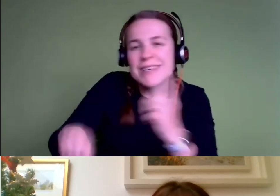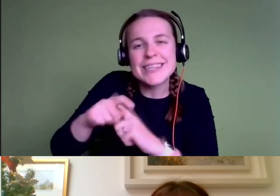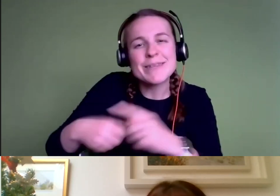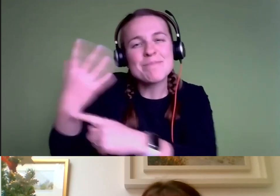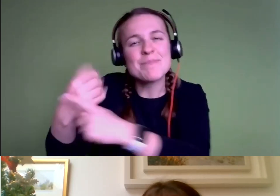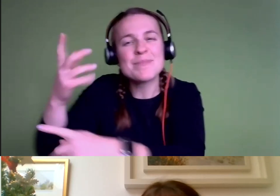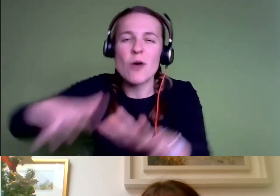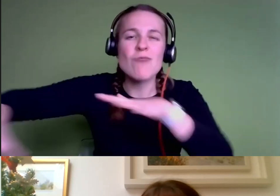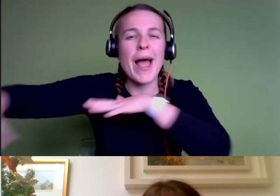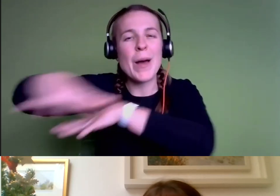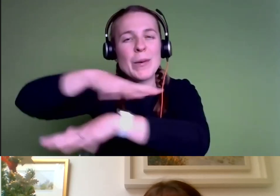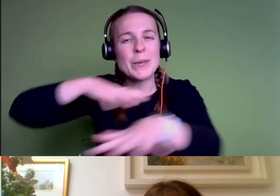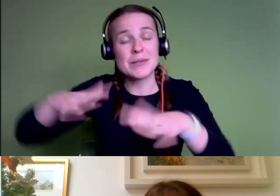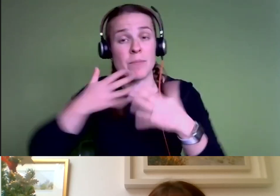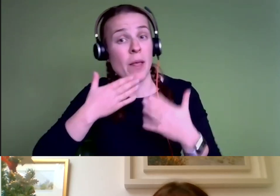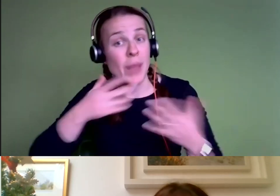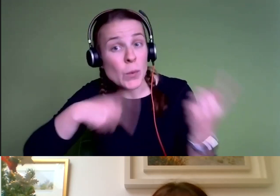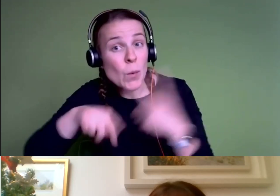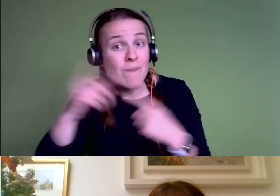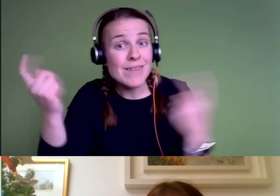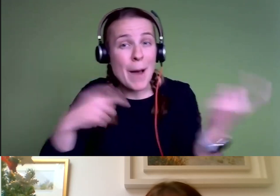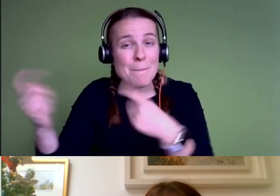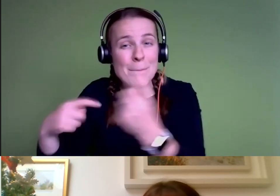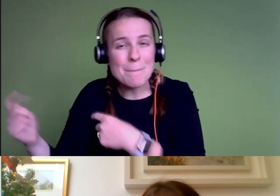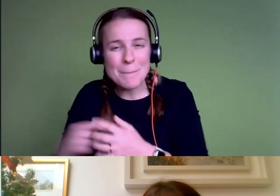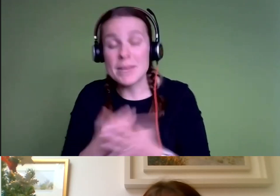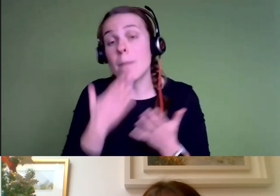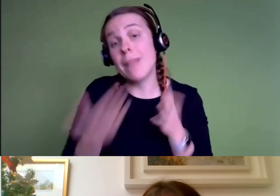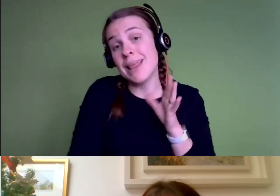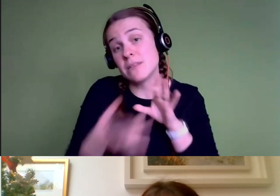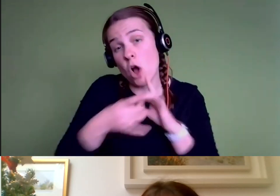design process. There is lots of opportunity, so thank you very much to thrive,